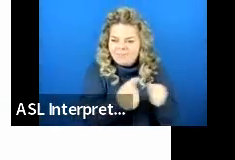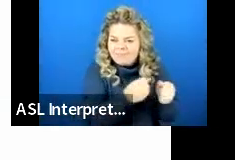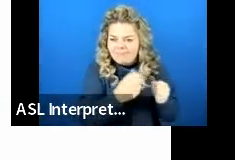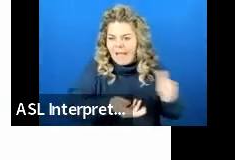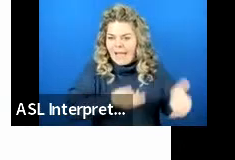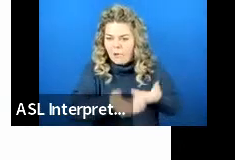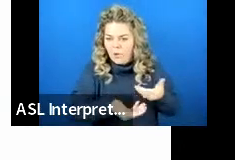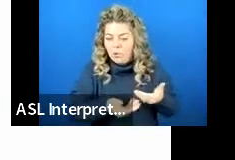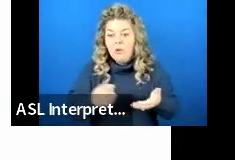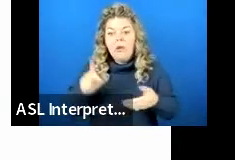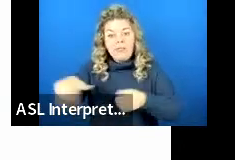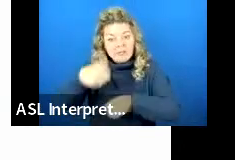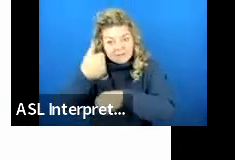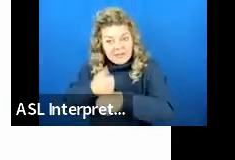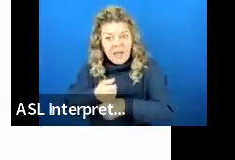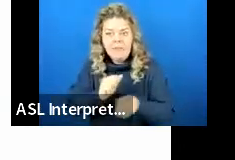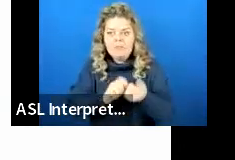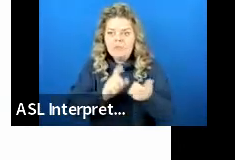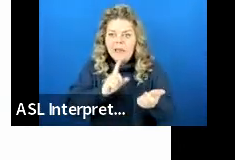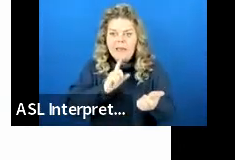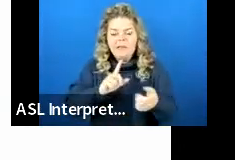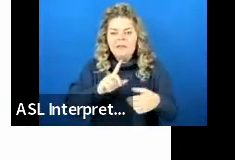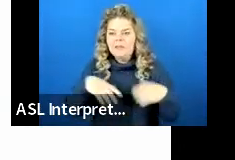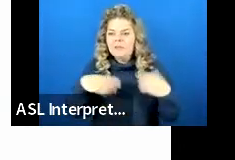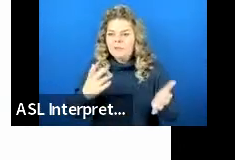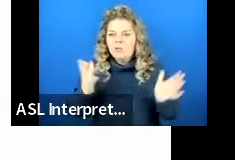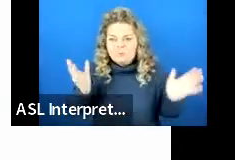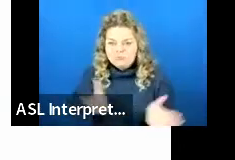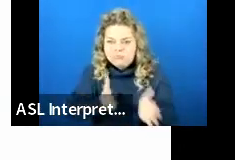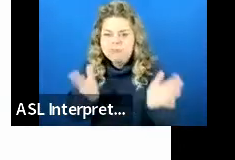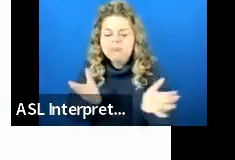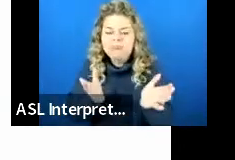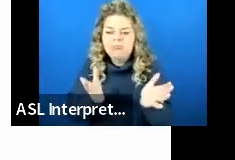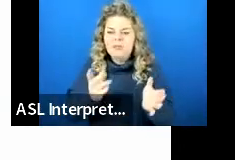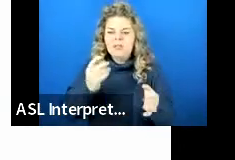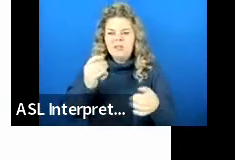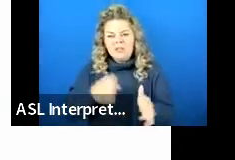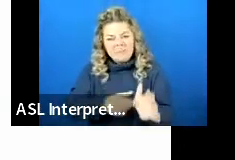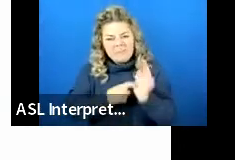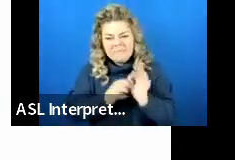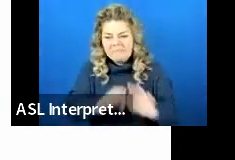to advance knowledge through research and scholarship in critical areas like racial justice